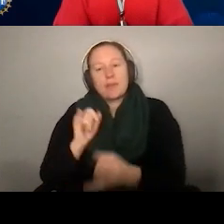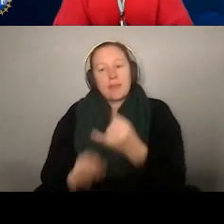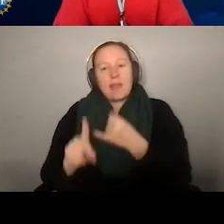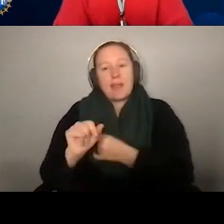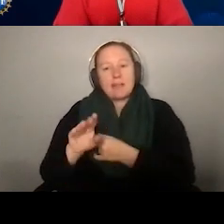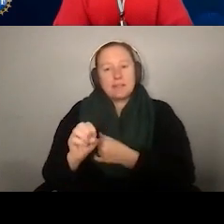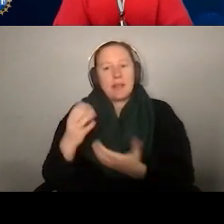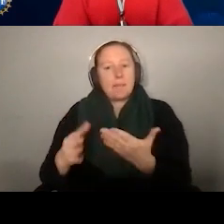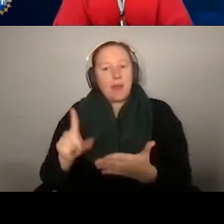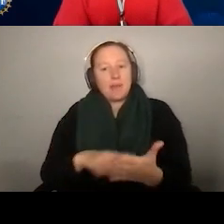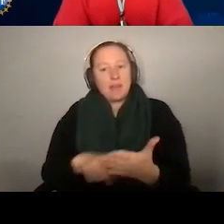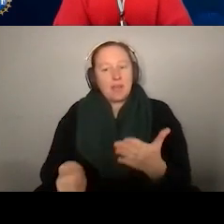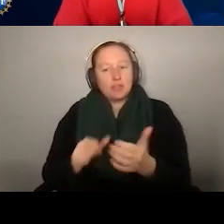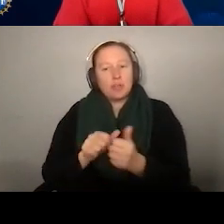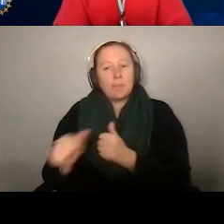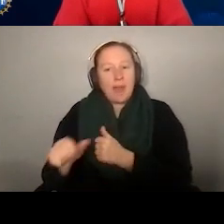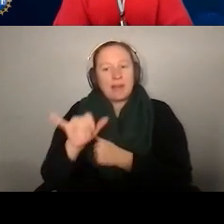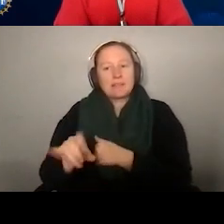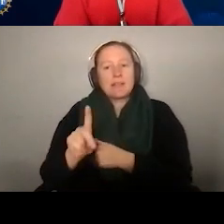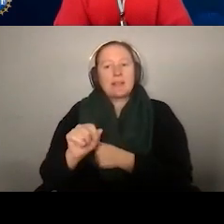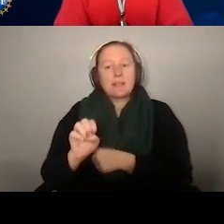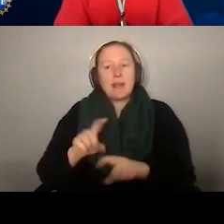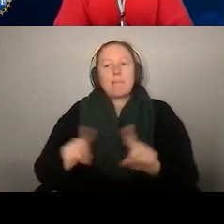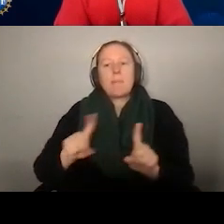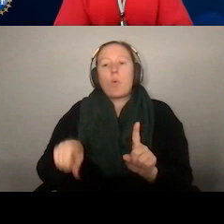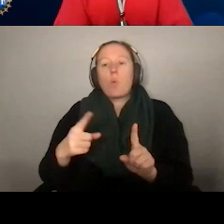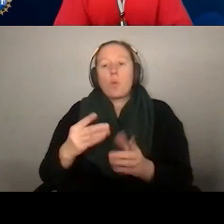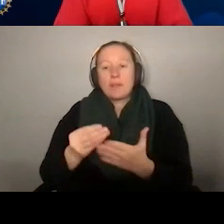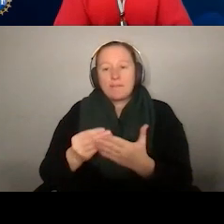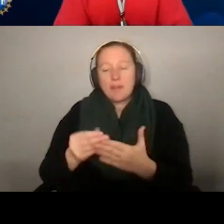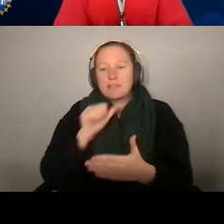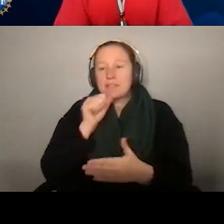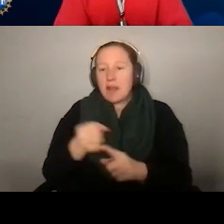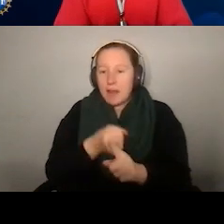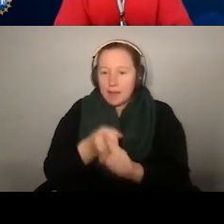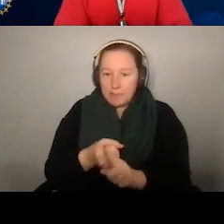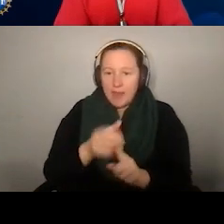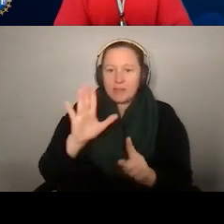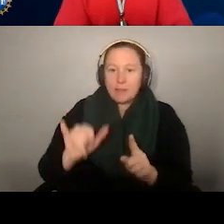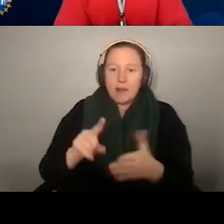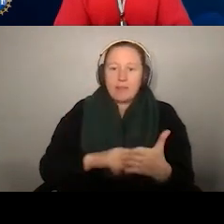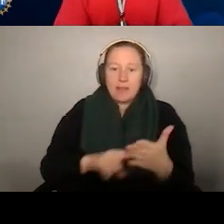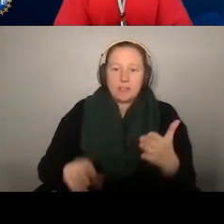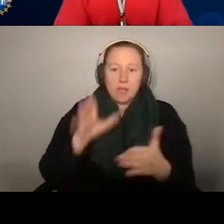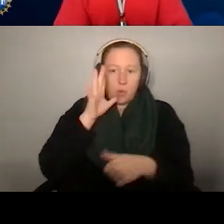However, only those funds not impacted by the canceling appropriations will remain available.